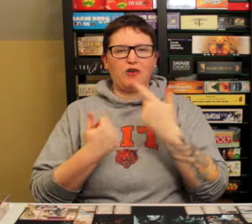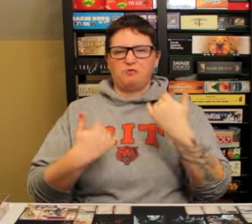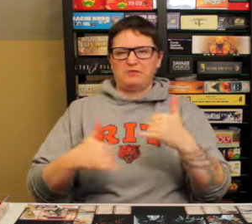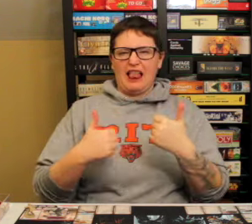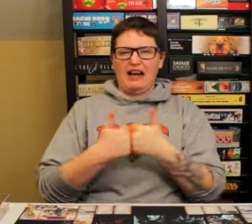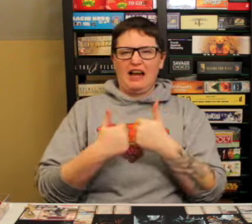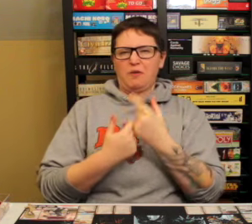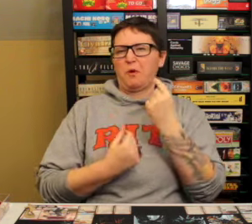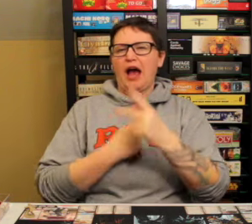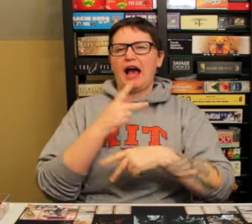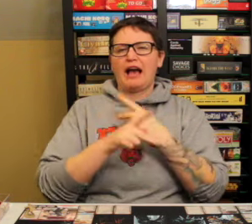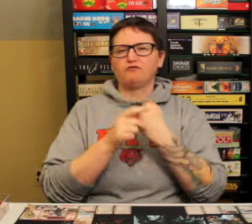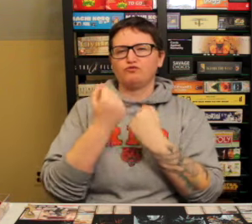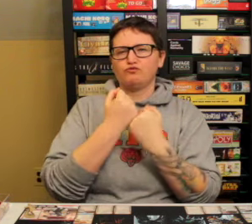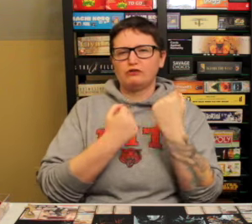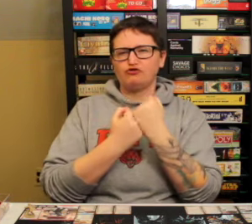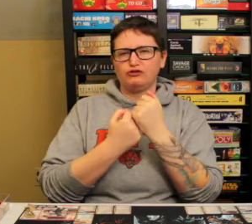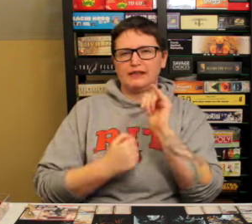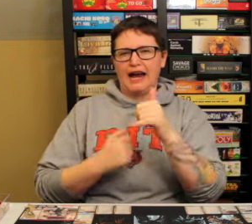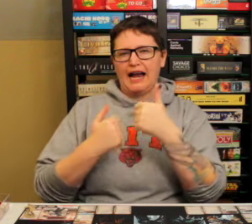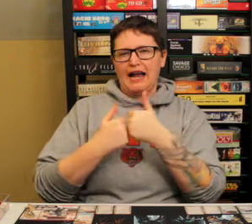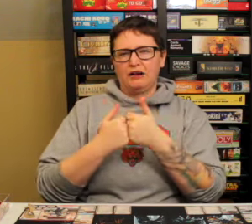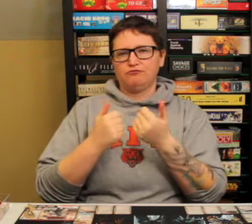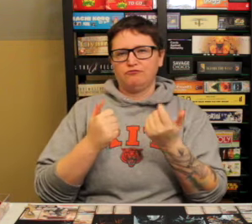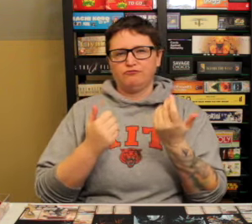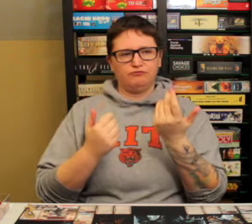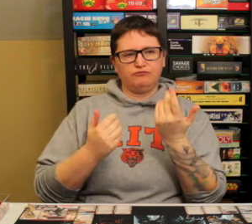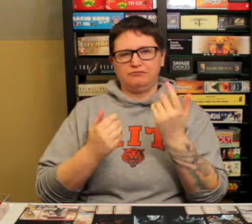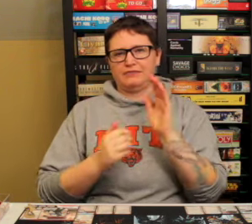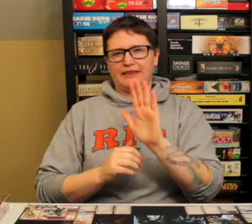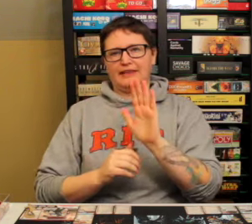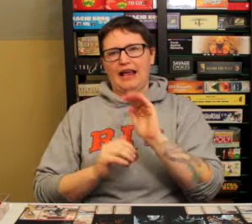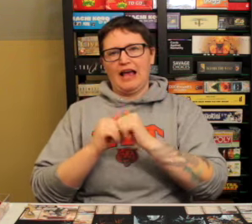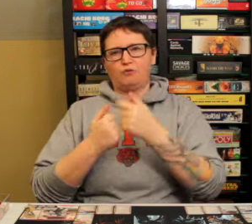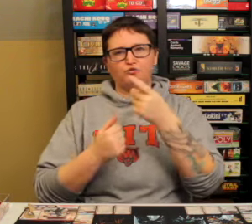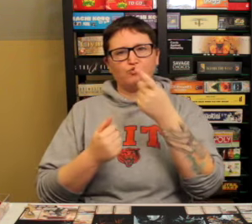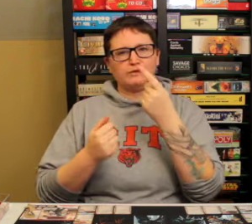Those would be things like how do you play the game? What kind of structure do you add to the game?